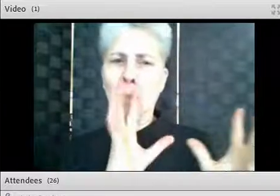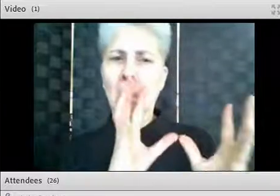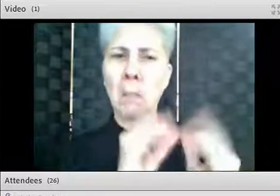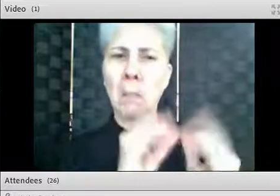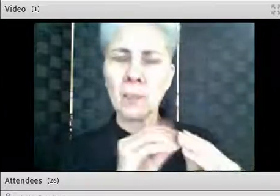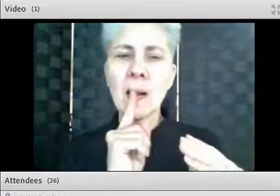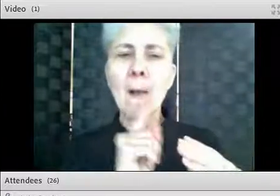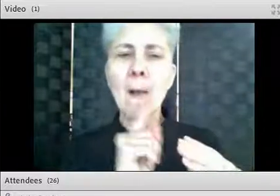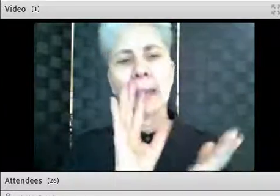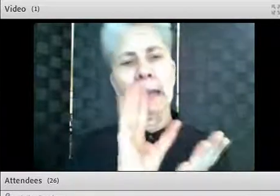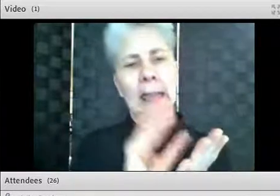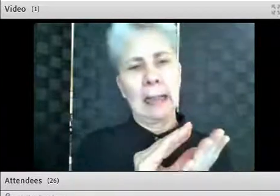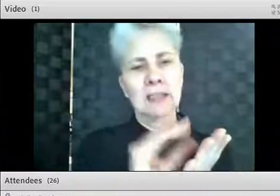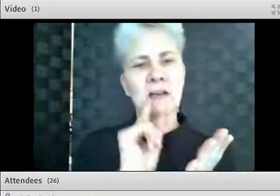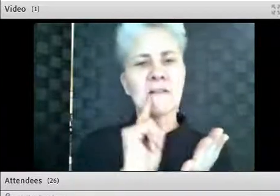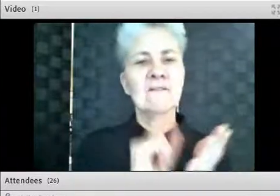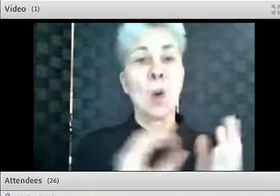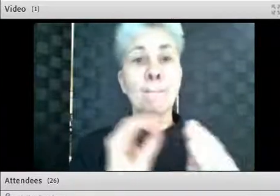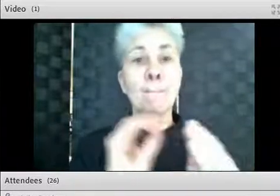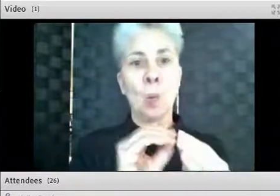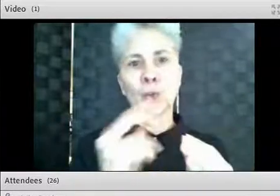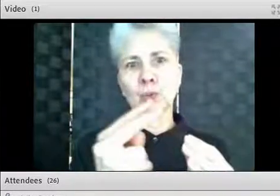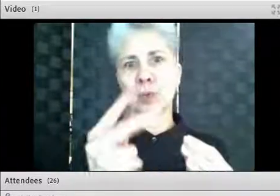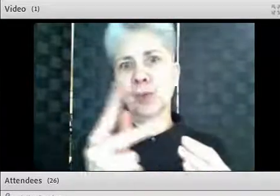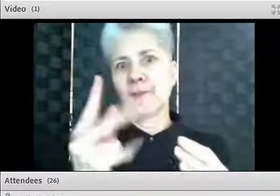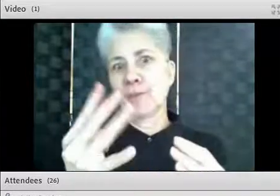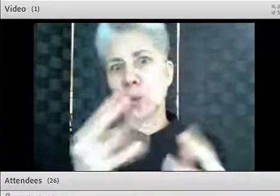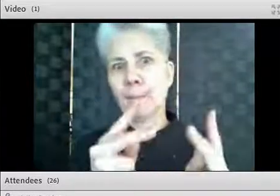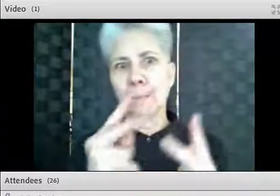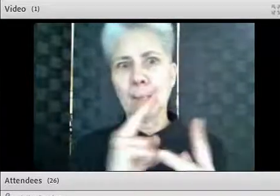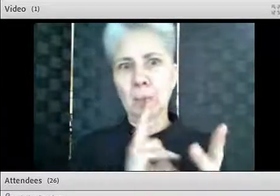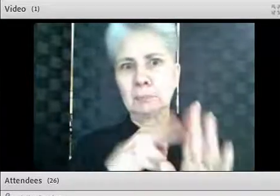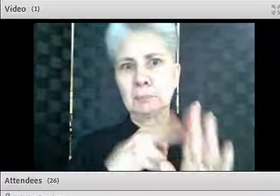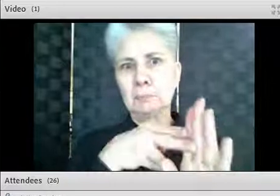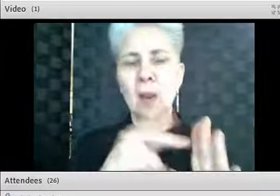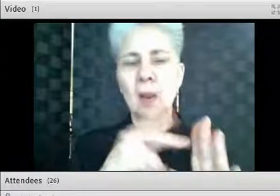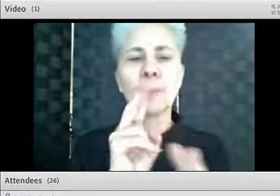so, on there, but anyway, I'm just going to use that for, like, the screenshots for examples,